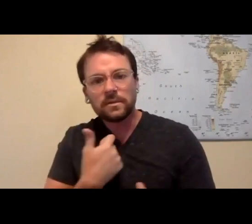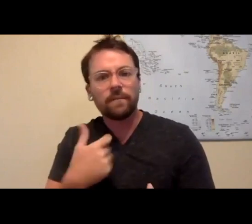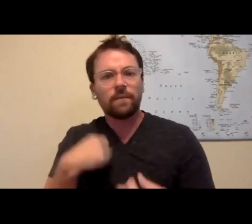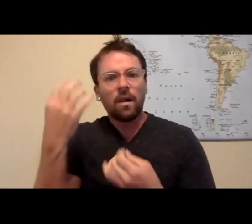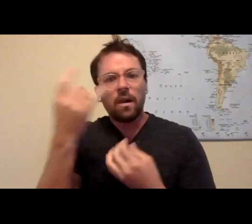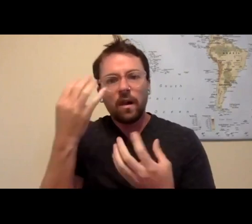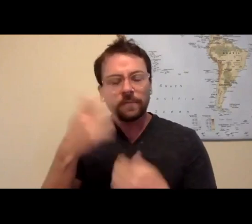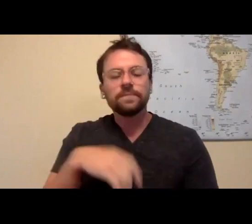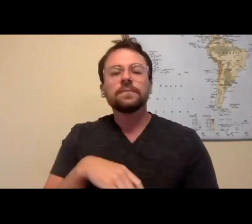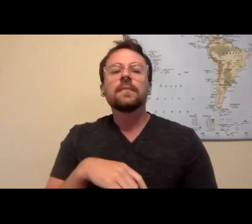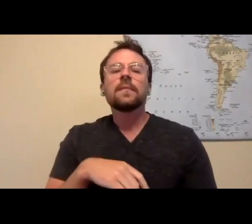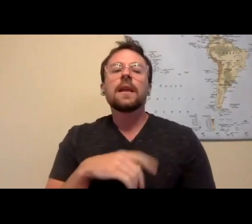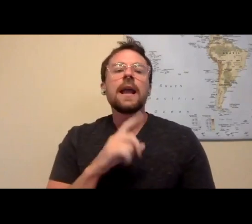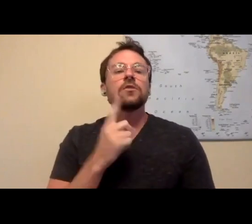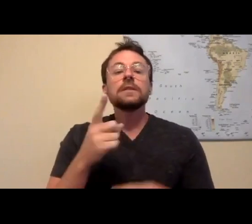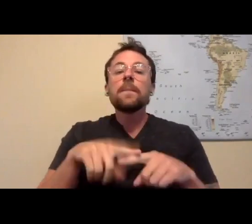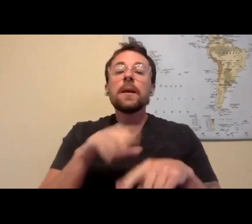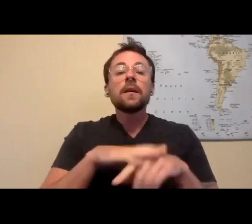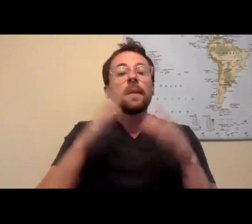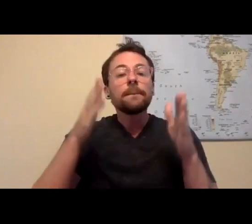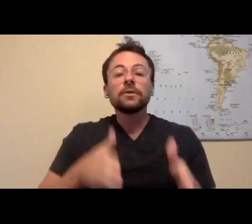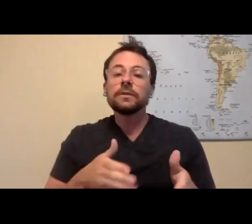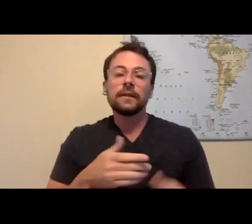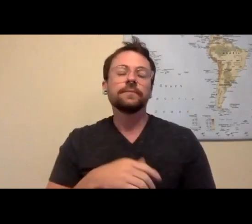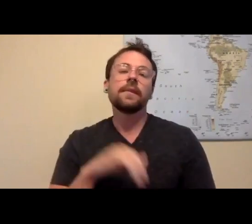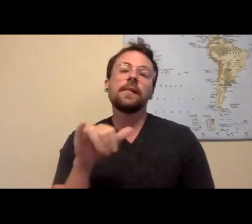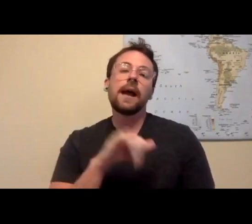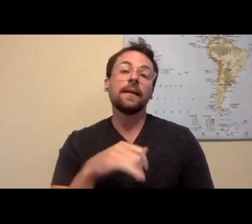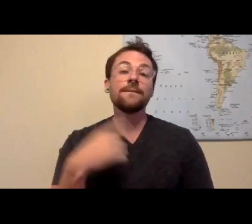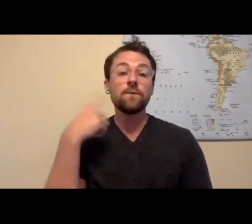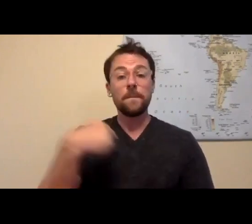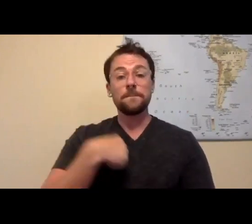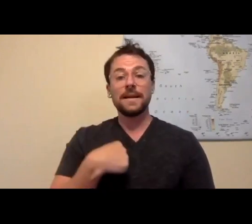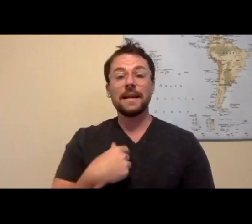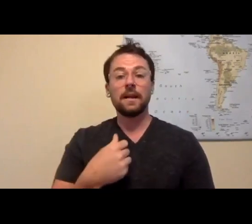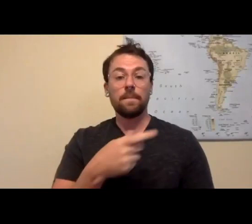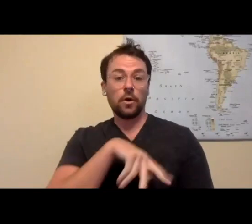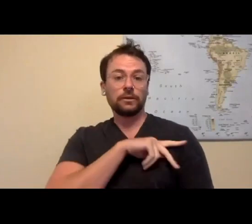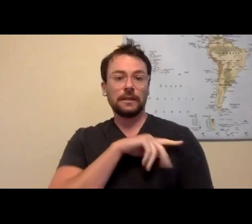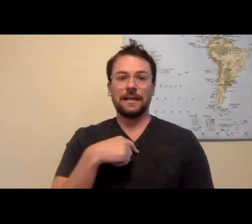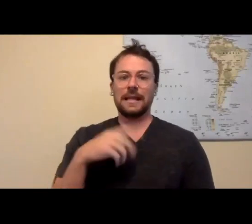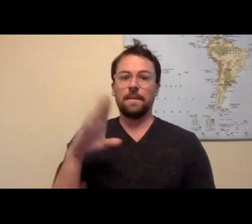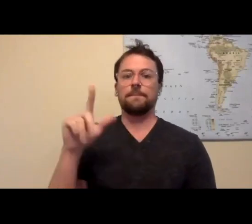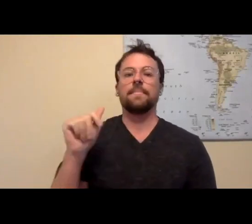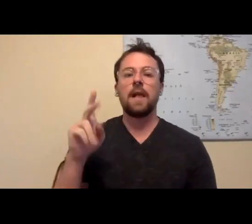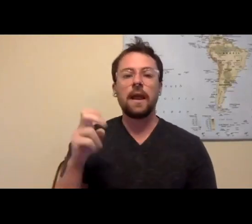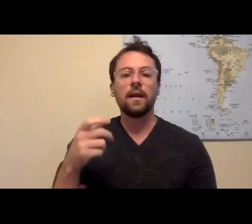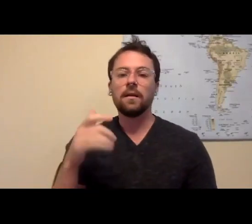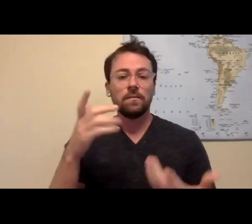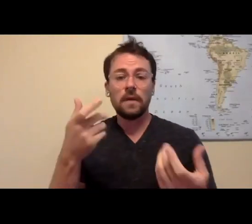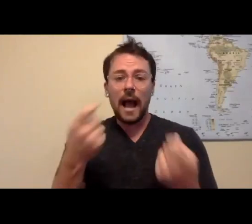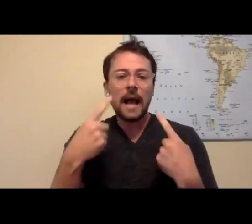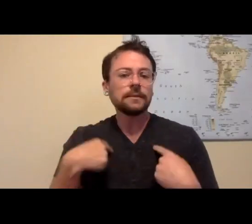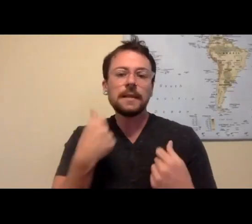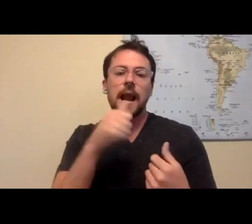situation. Versus asking about trans issues.